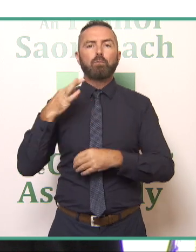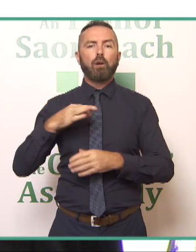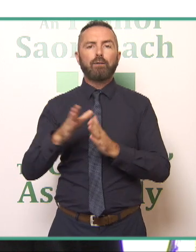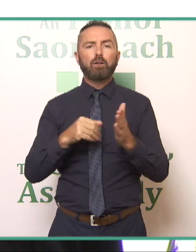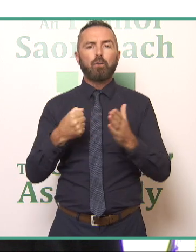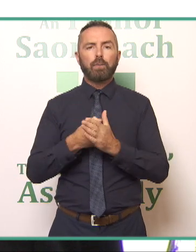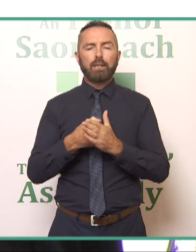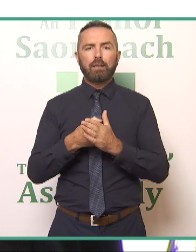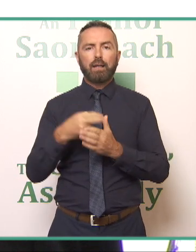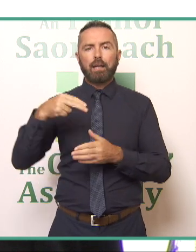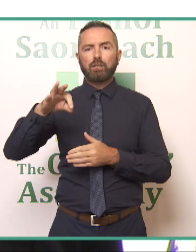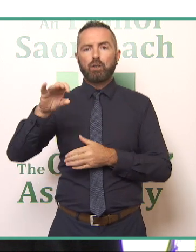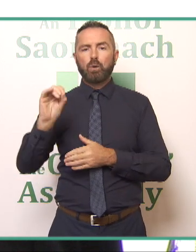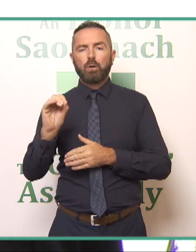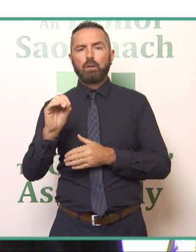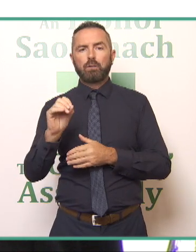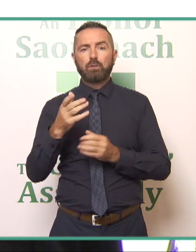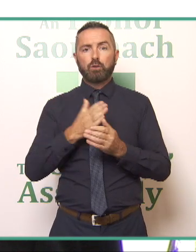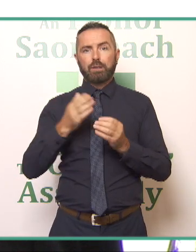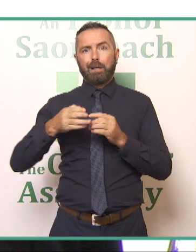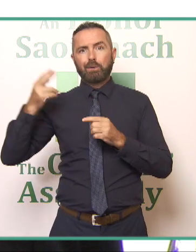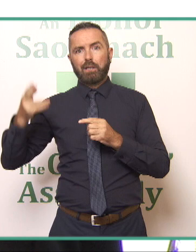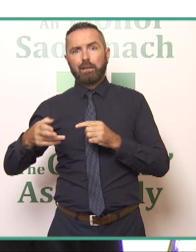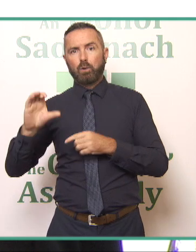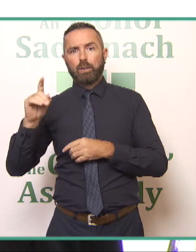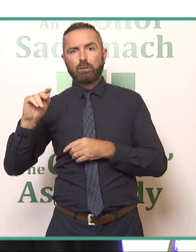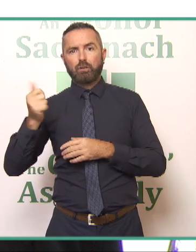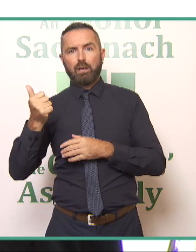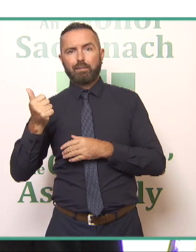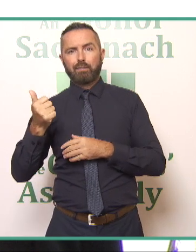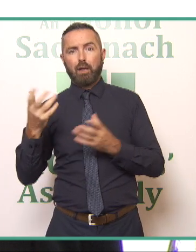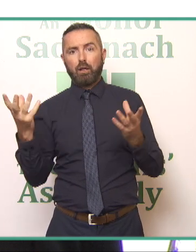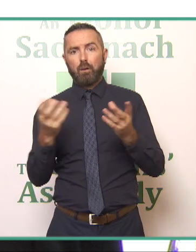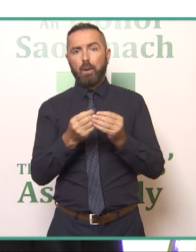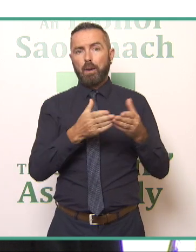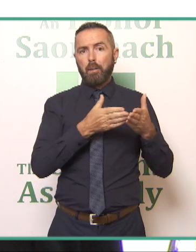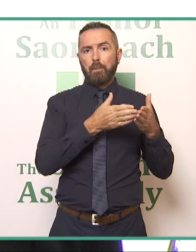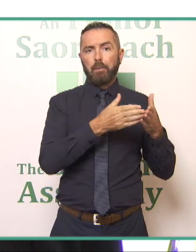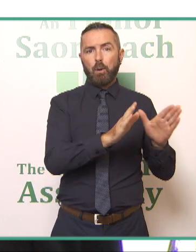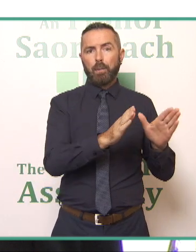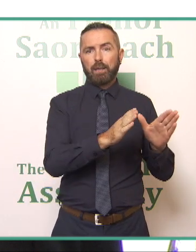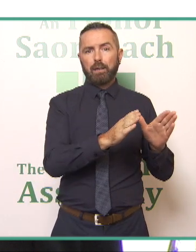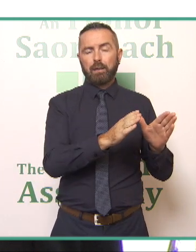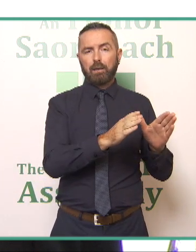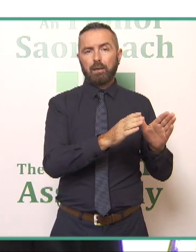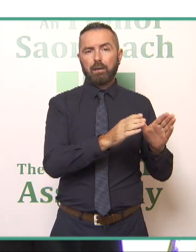Nature trust which sits outside quailshire and it combines the the public premiums and